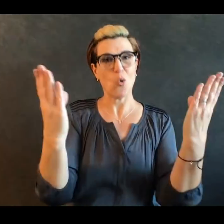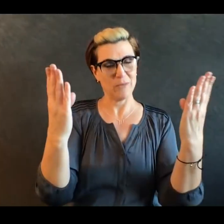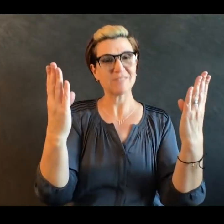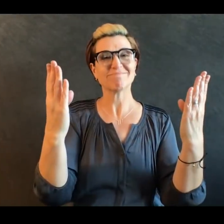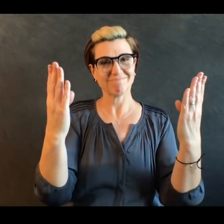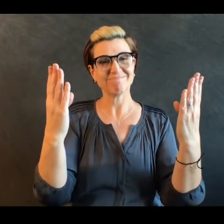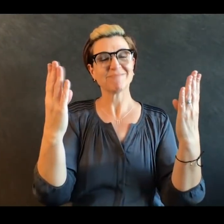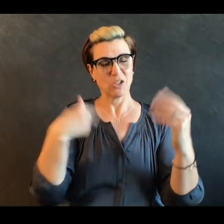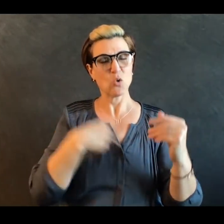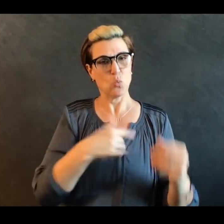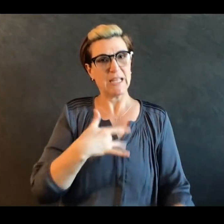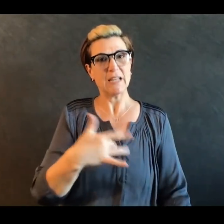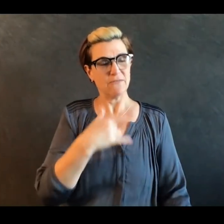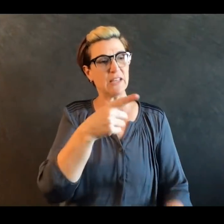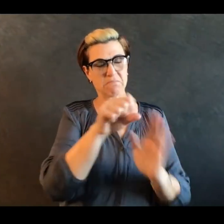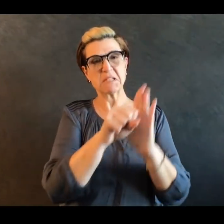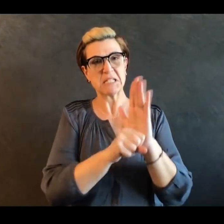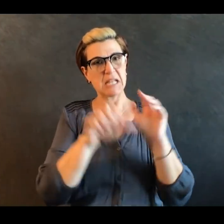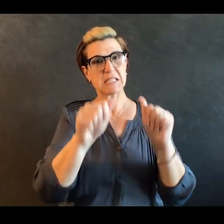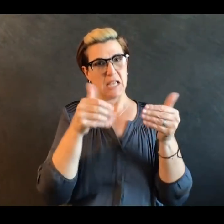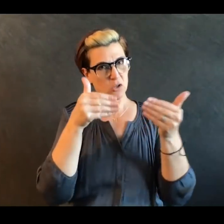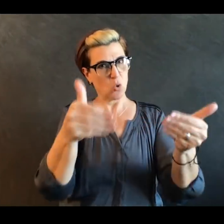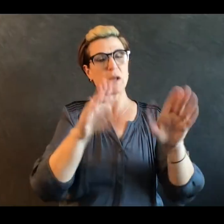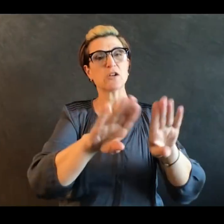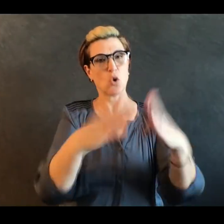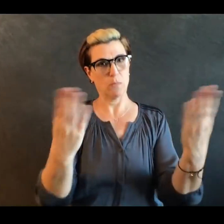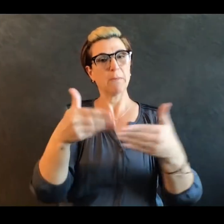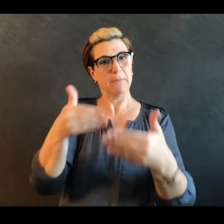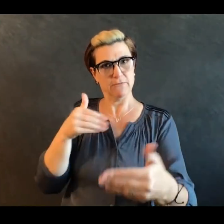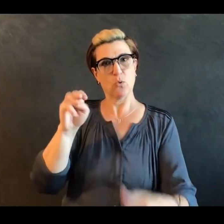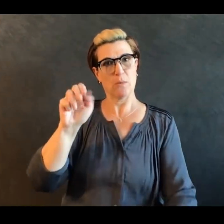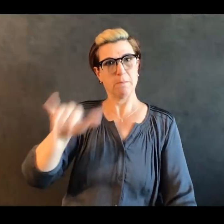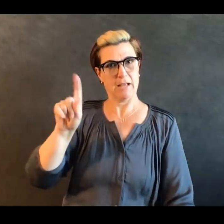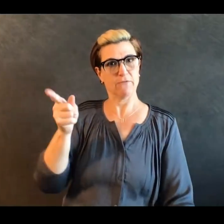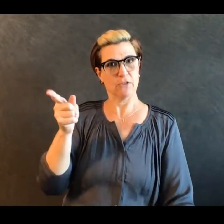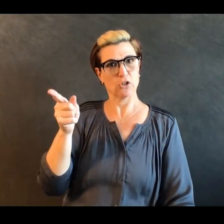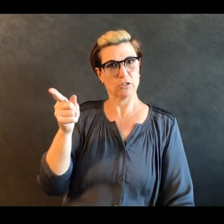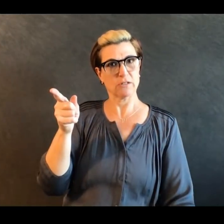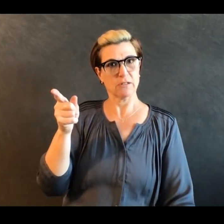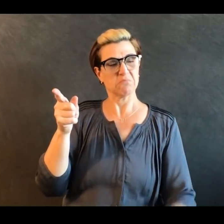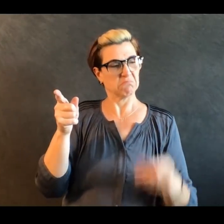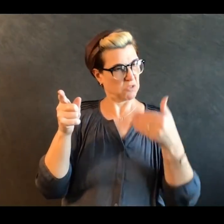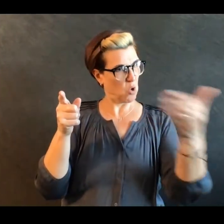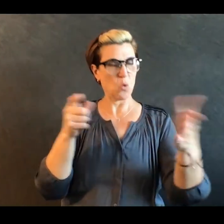open up before the deadline of May first and I think that that will be a very